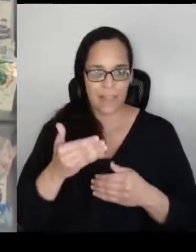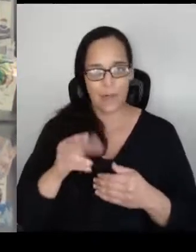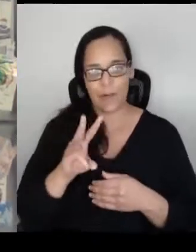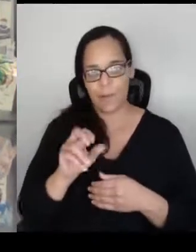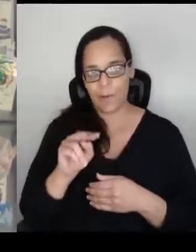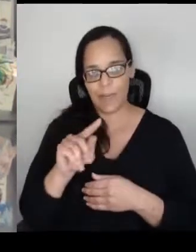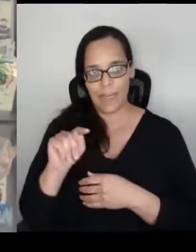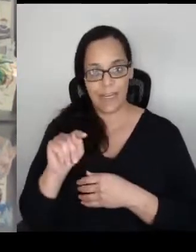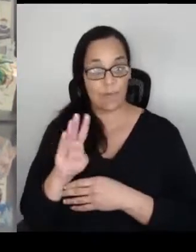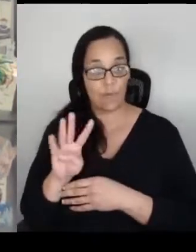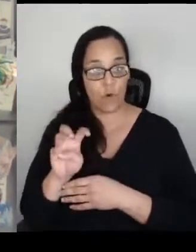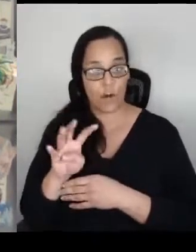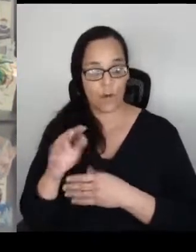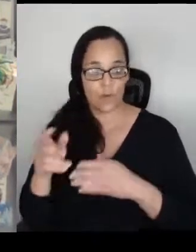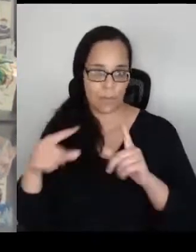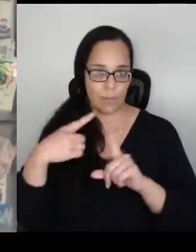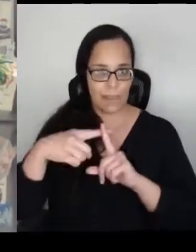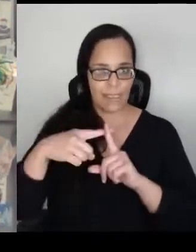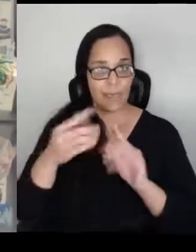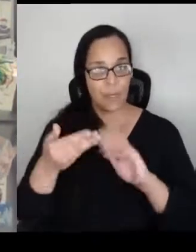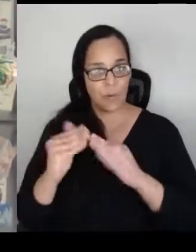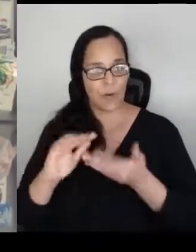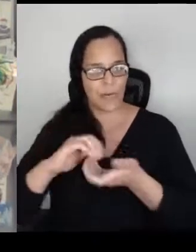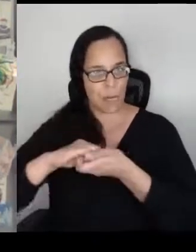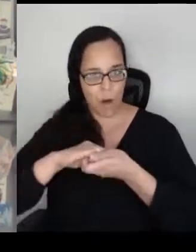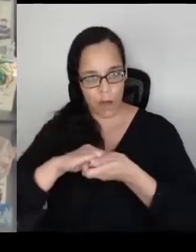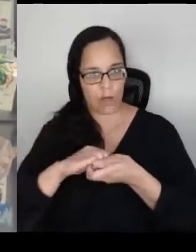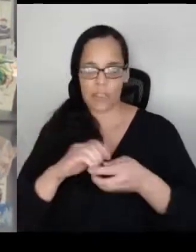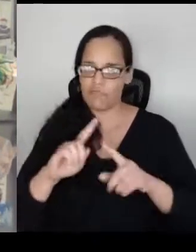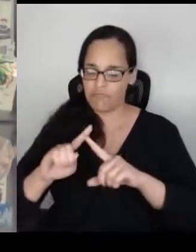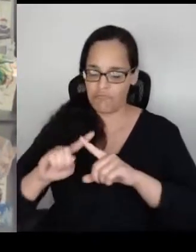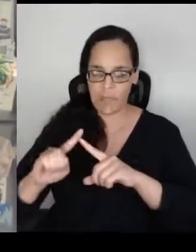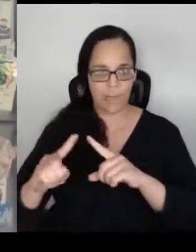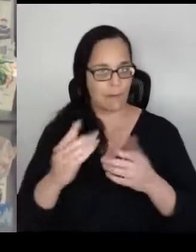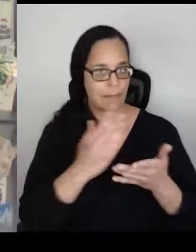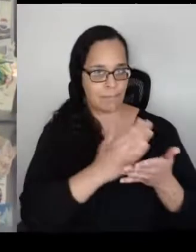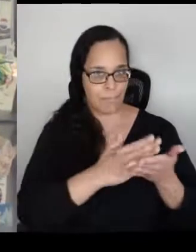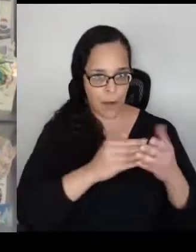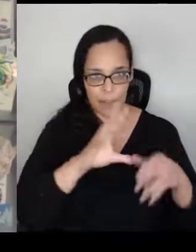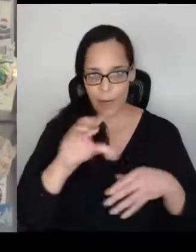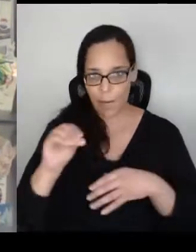community partners from across sectors and across communities throughout the five boroughs,